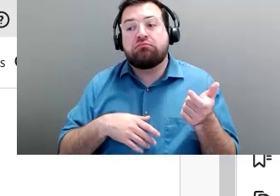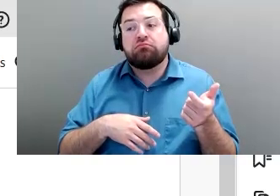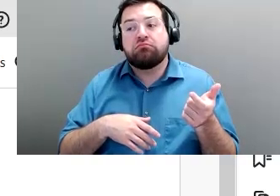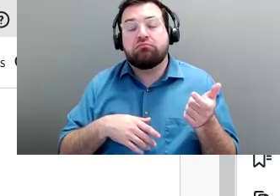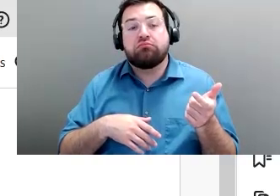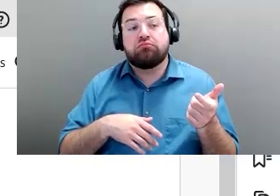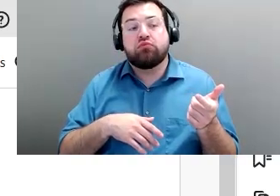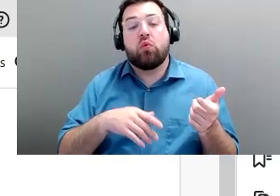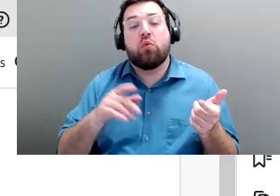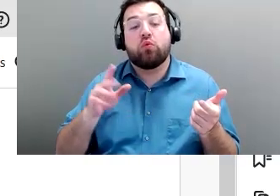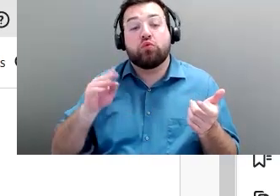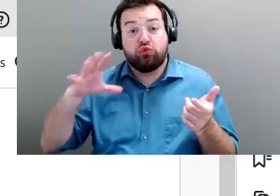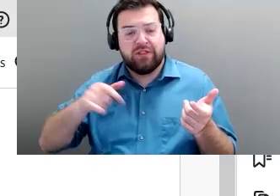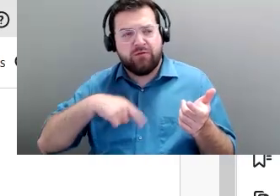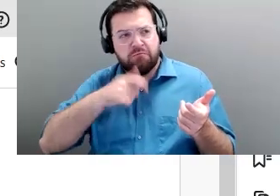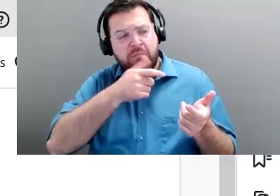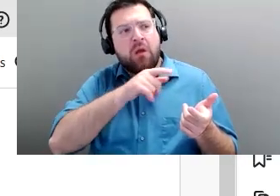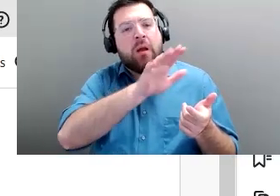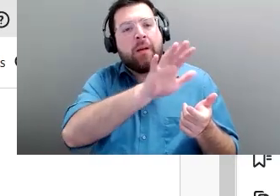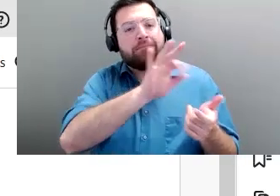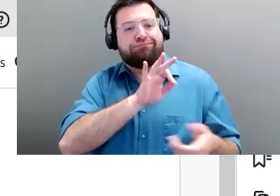one thing that the speaker said that really interested them and,